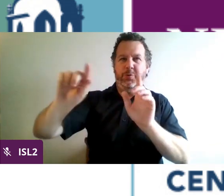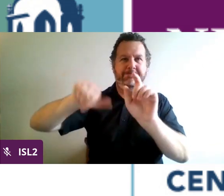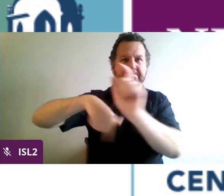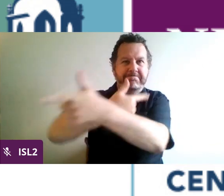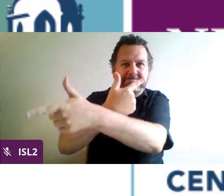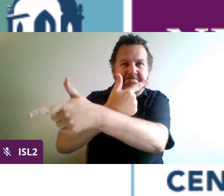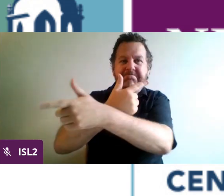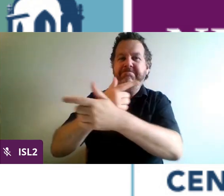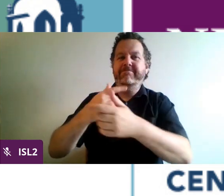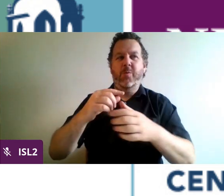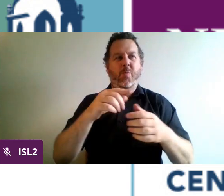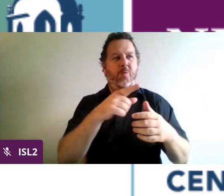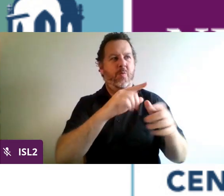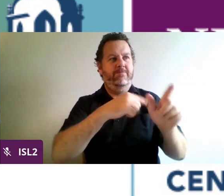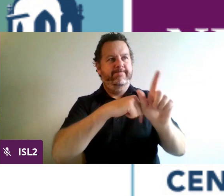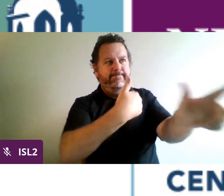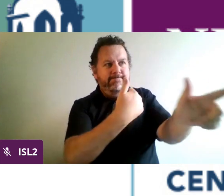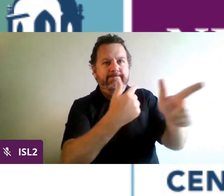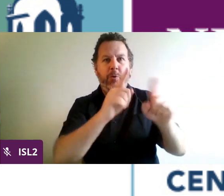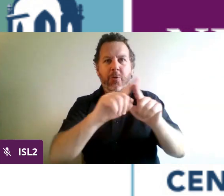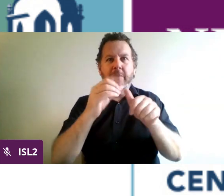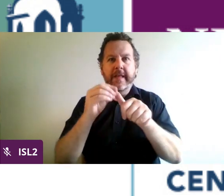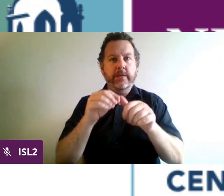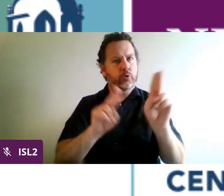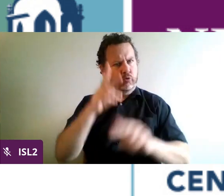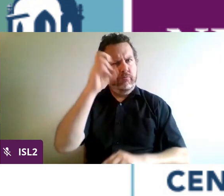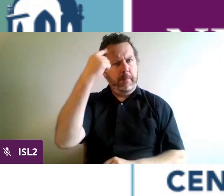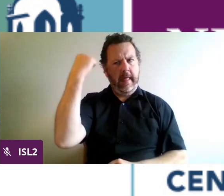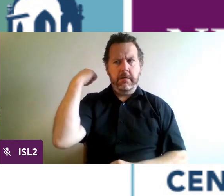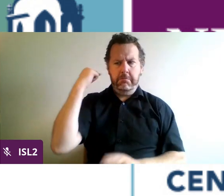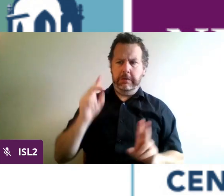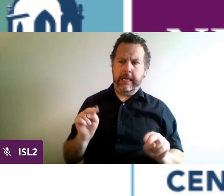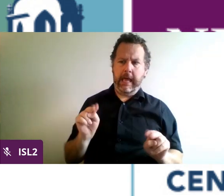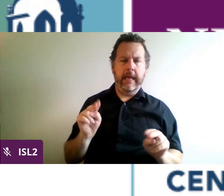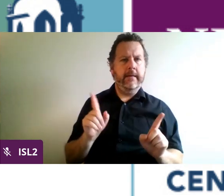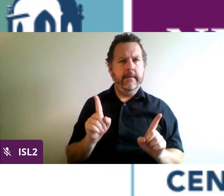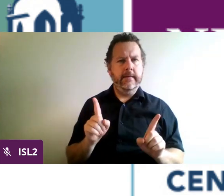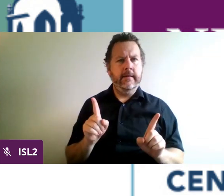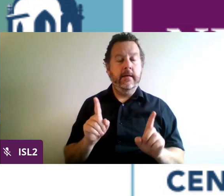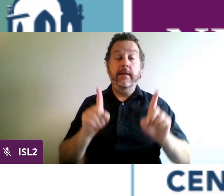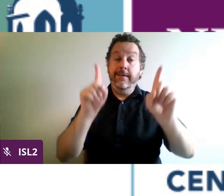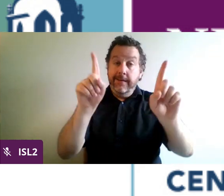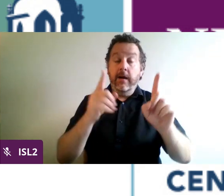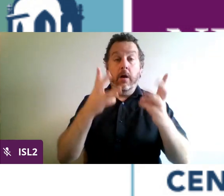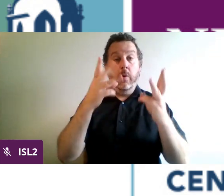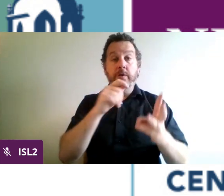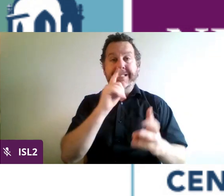And I do want to say that with the caveat that not everyone in the world